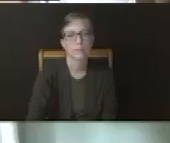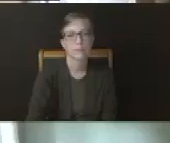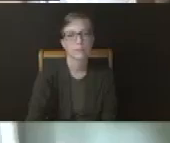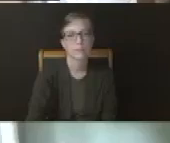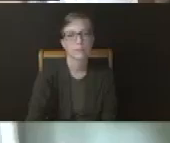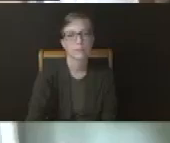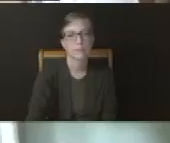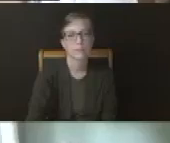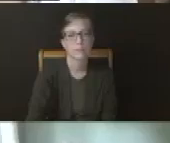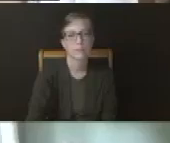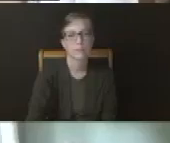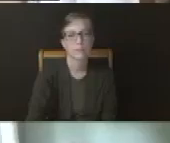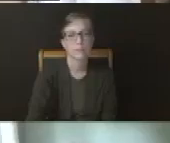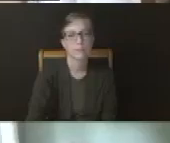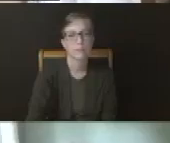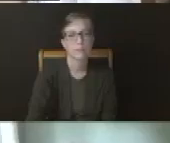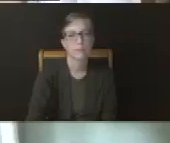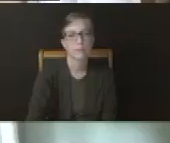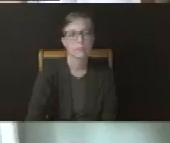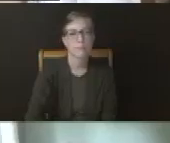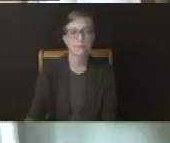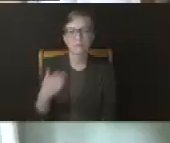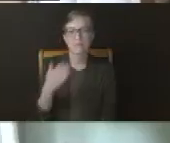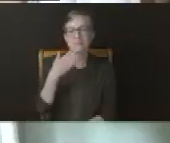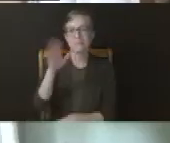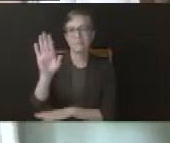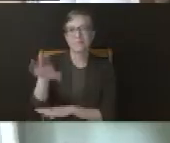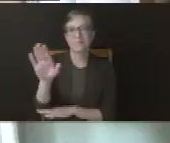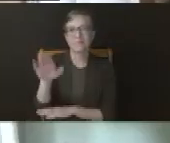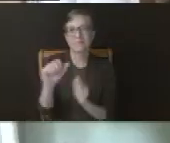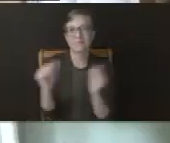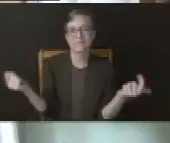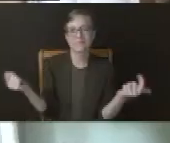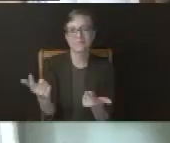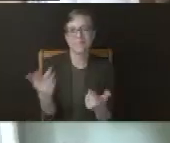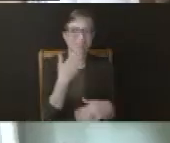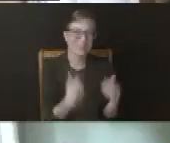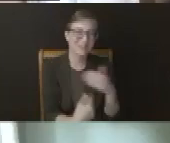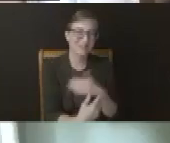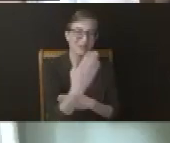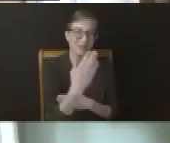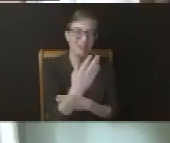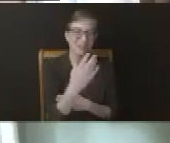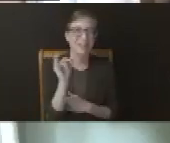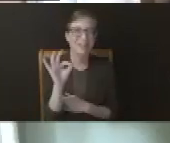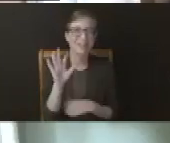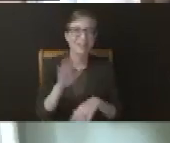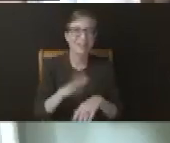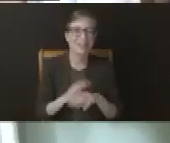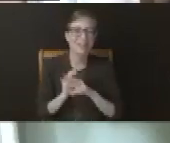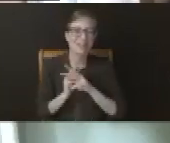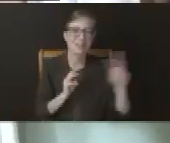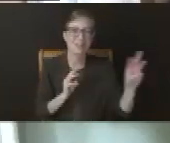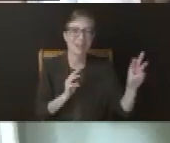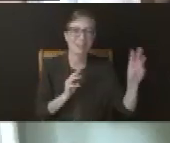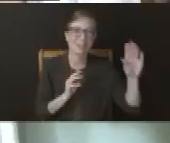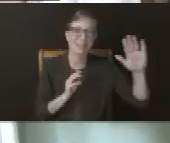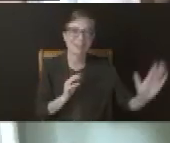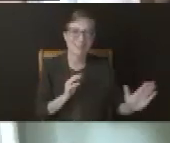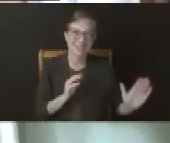Good afternoon everyone, and good morning to people on the west coast. I'm Joe Caldwell and I'm Director of